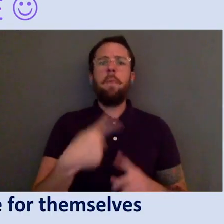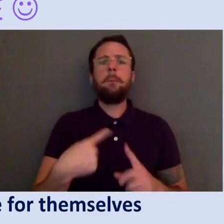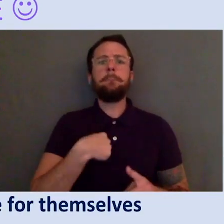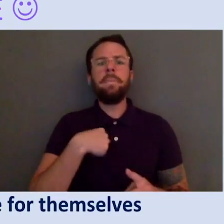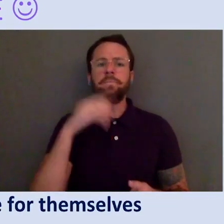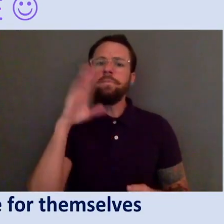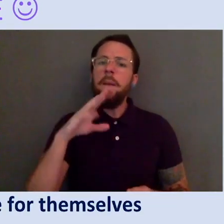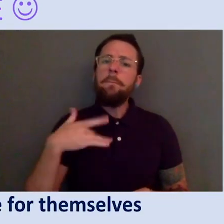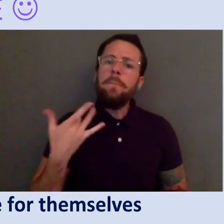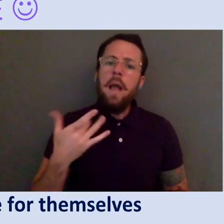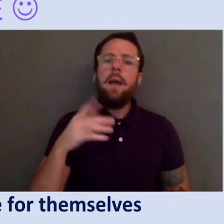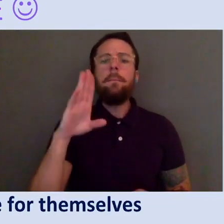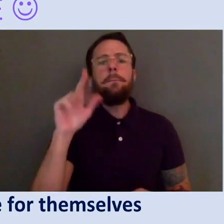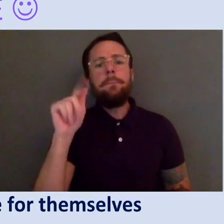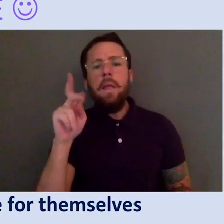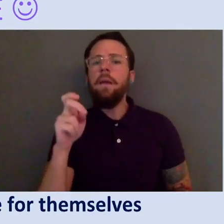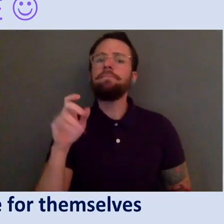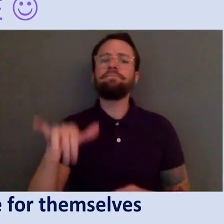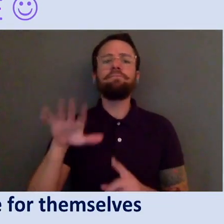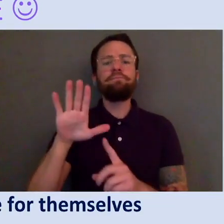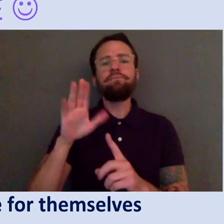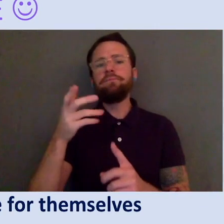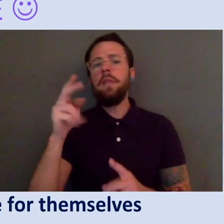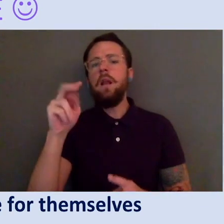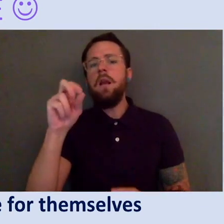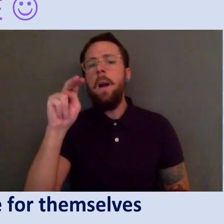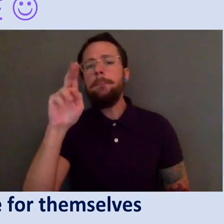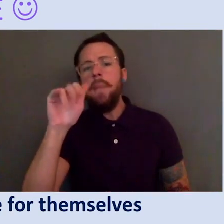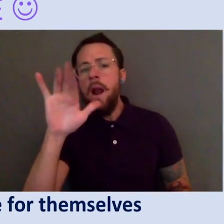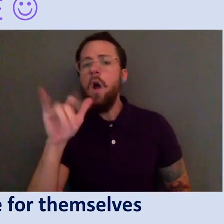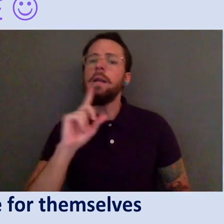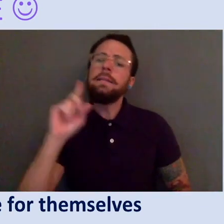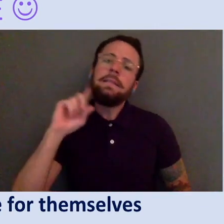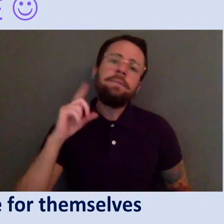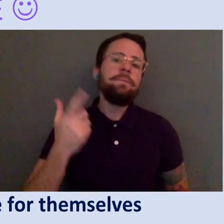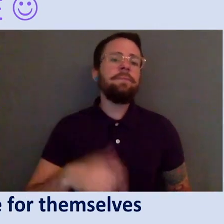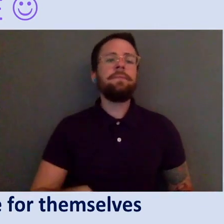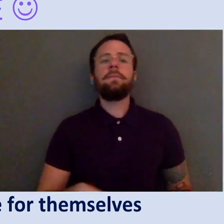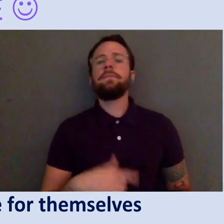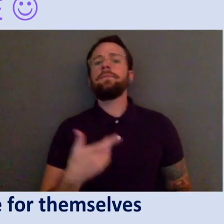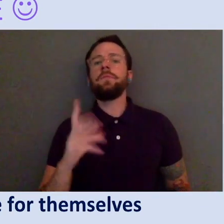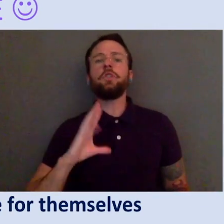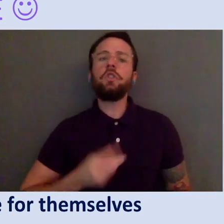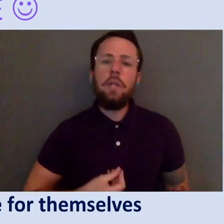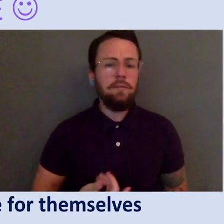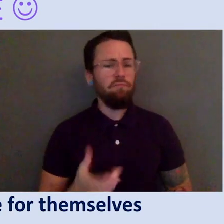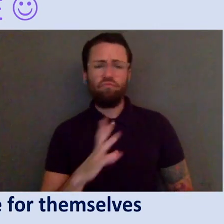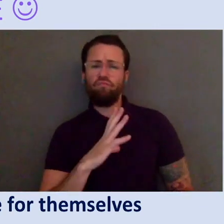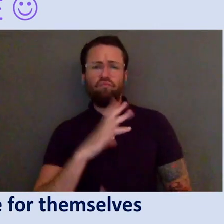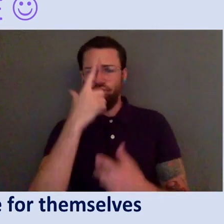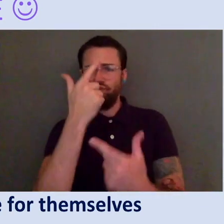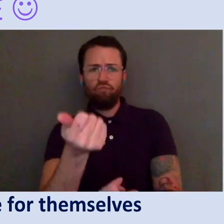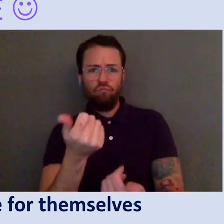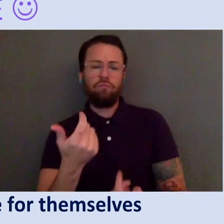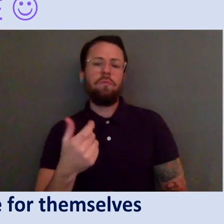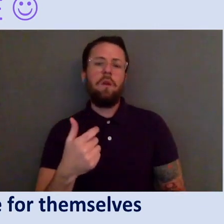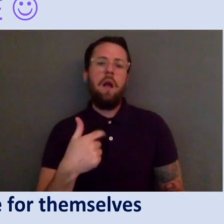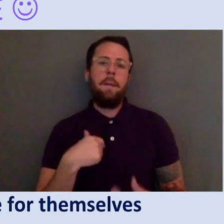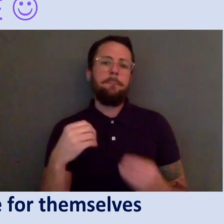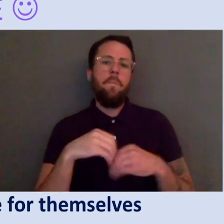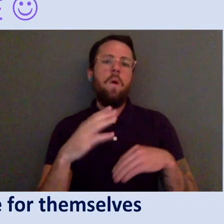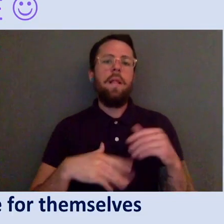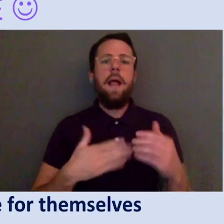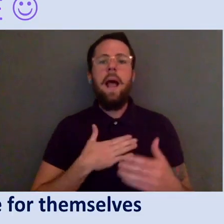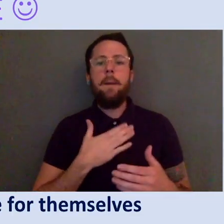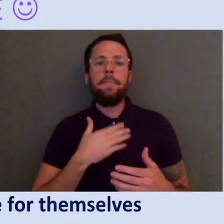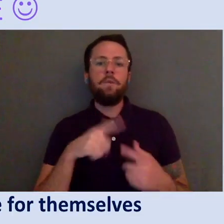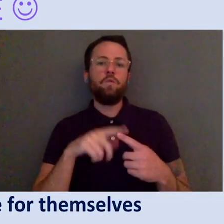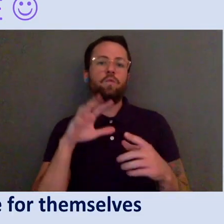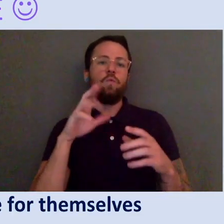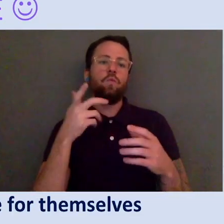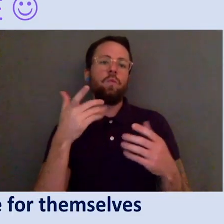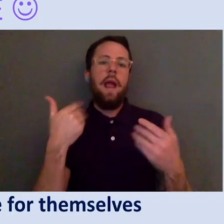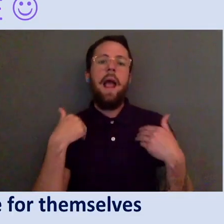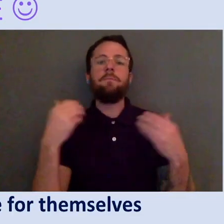Instead, you should say, you know, Blake is a non binary Deaf person and because I am